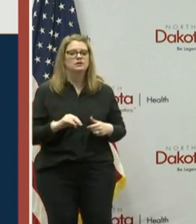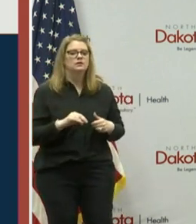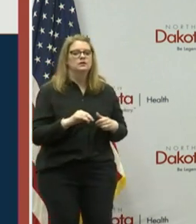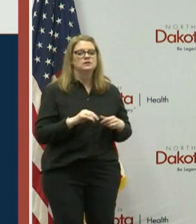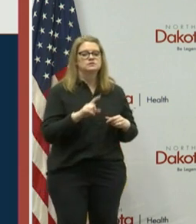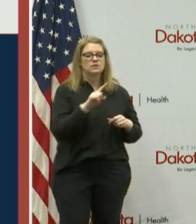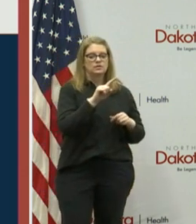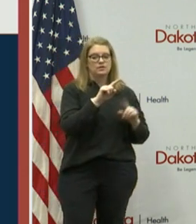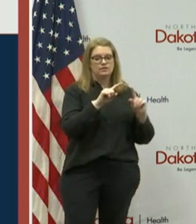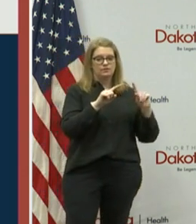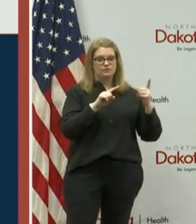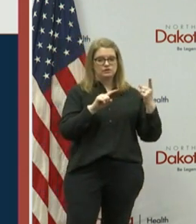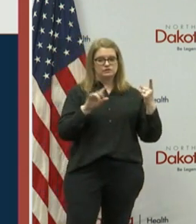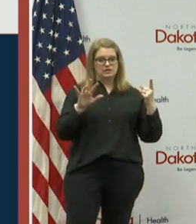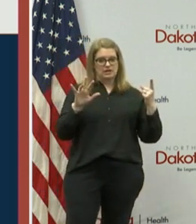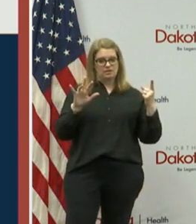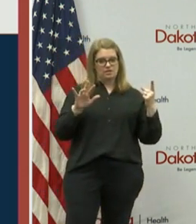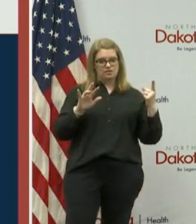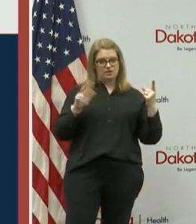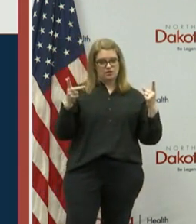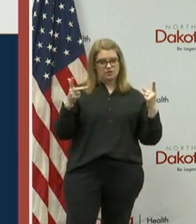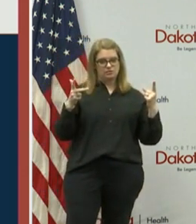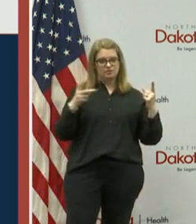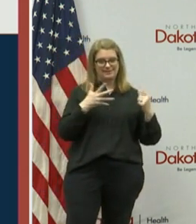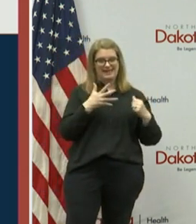AND YOU CAN SEE HERE ON THESE,